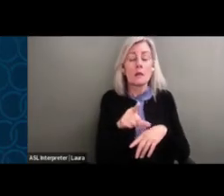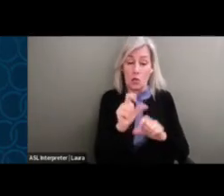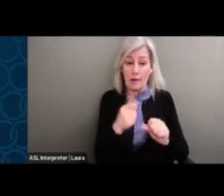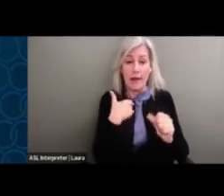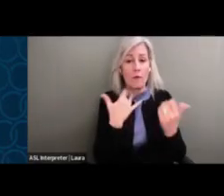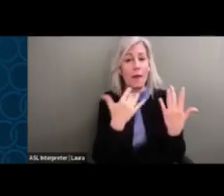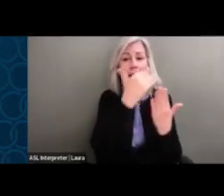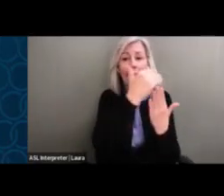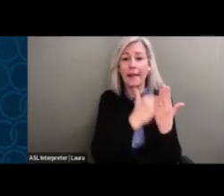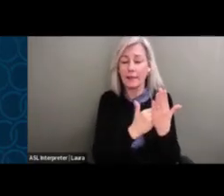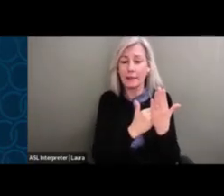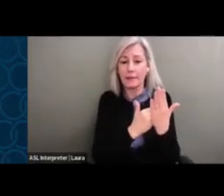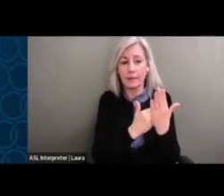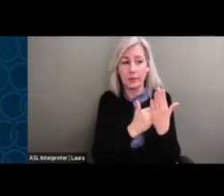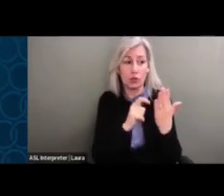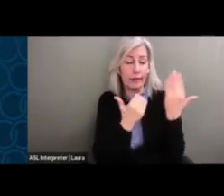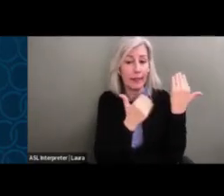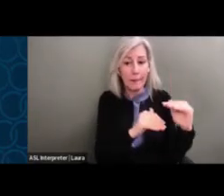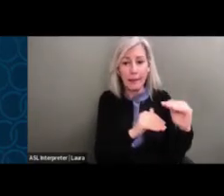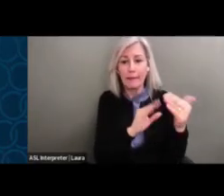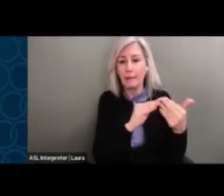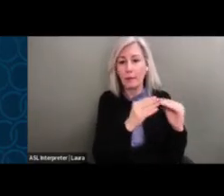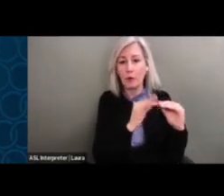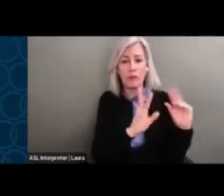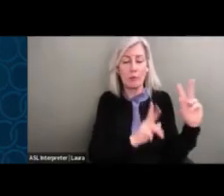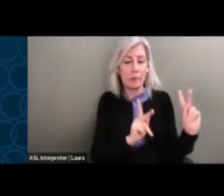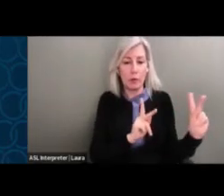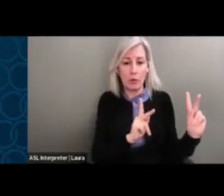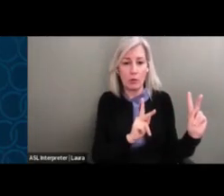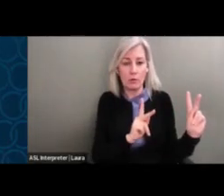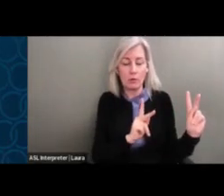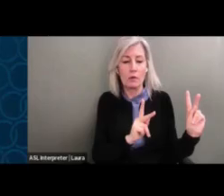or a state may say that we will take three of those services out.